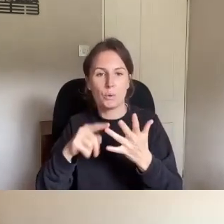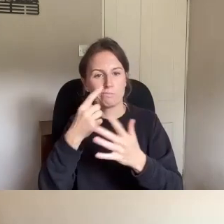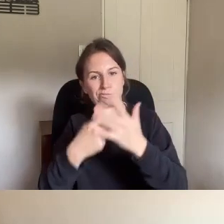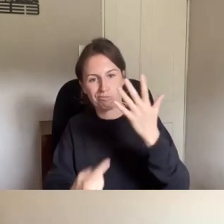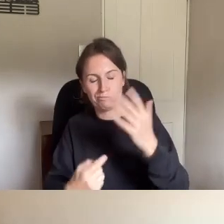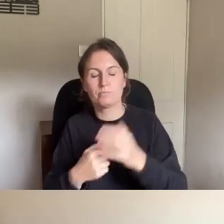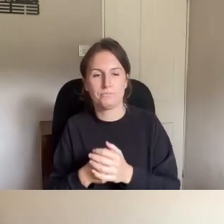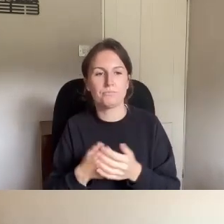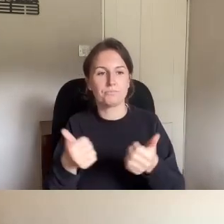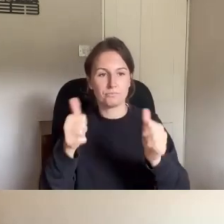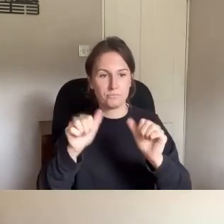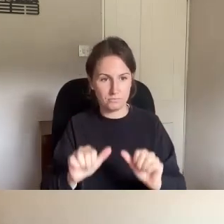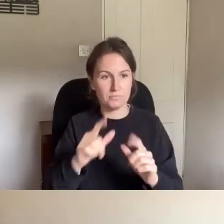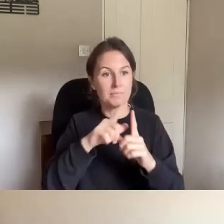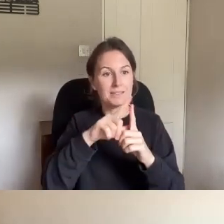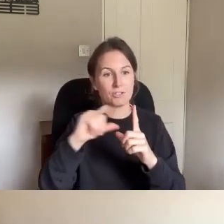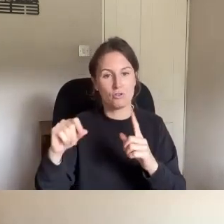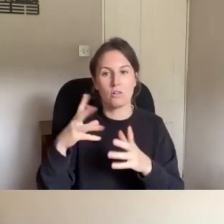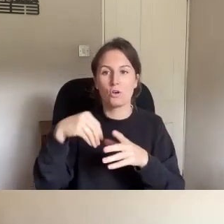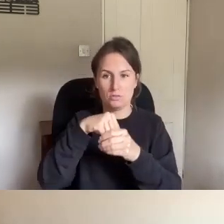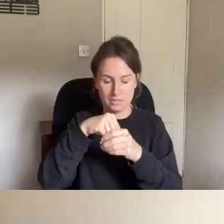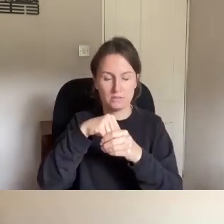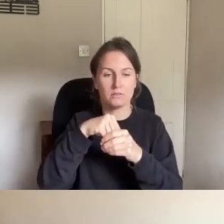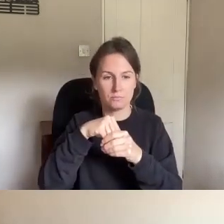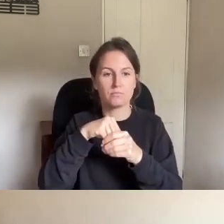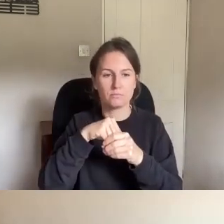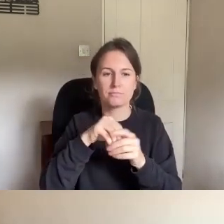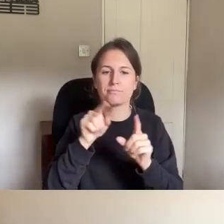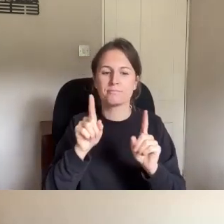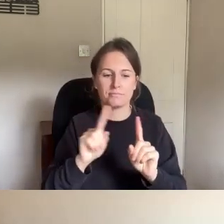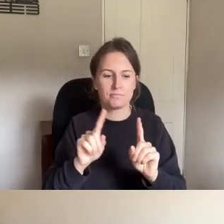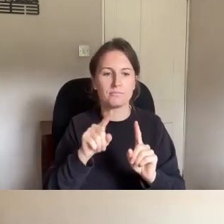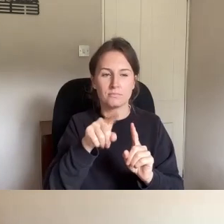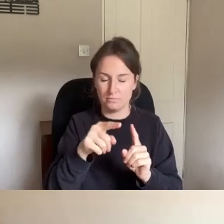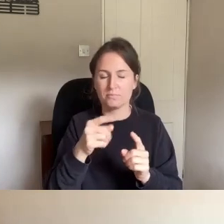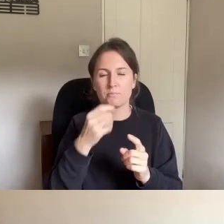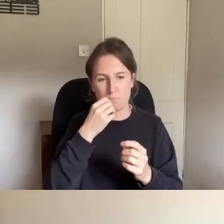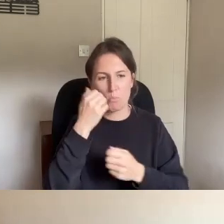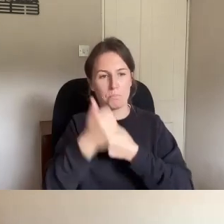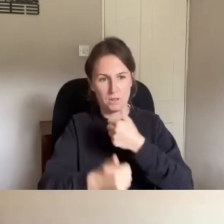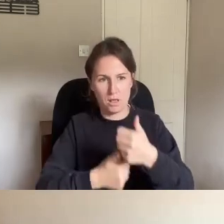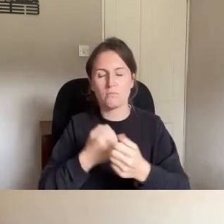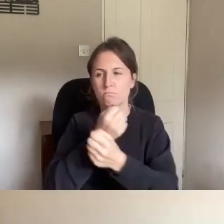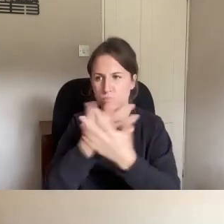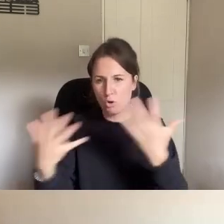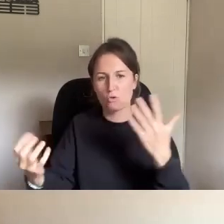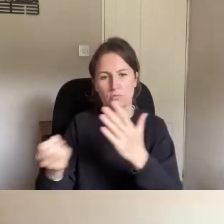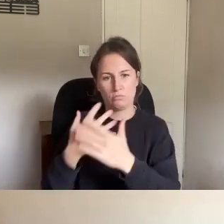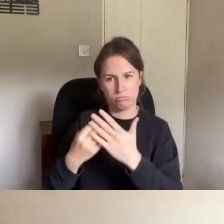The next category is digital content, which is one that is always super popular. We always get the most entries in this category.